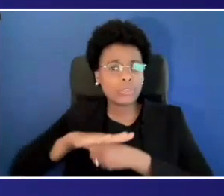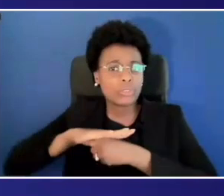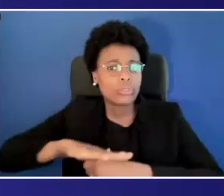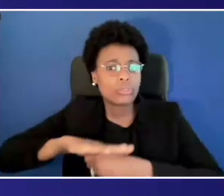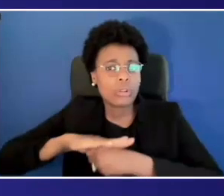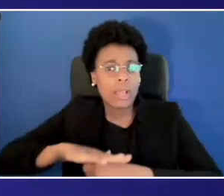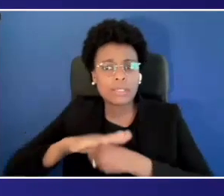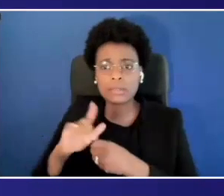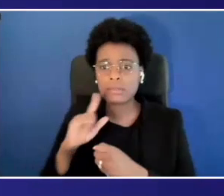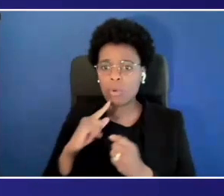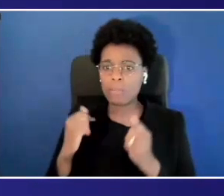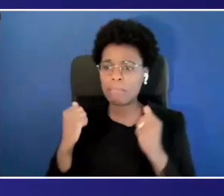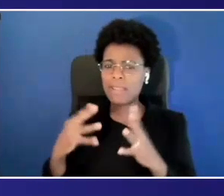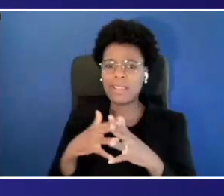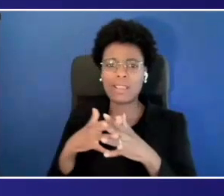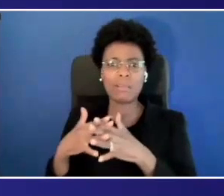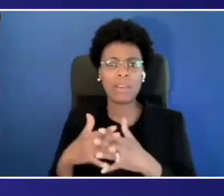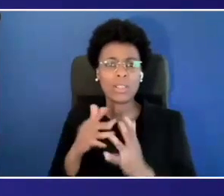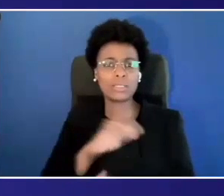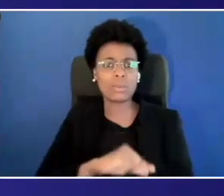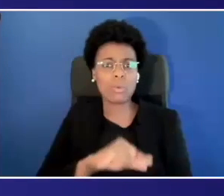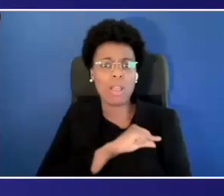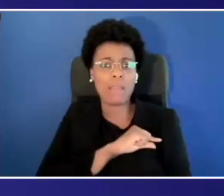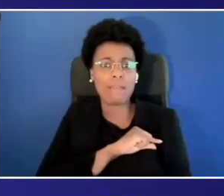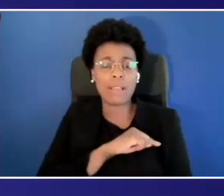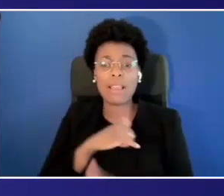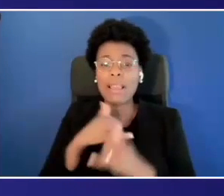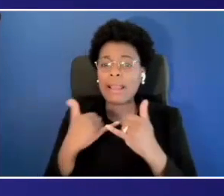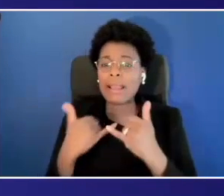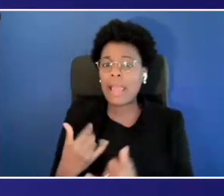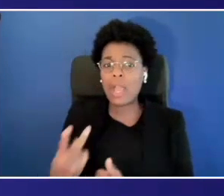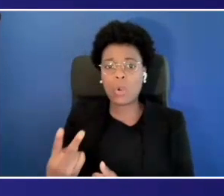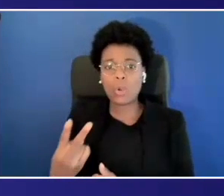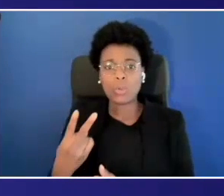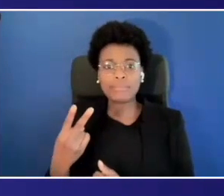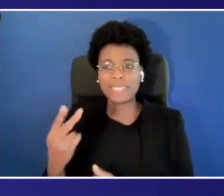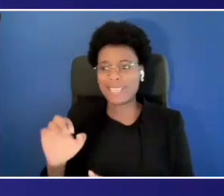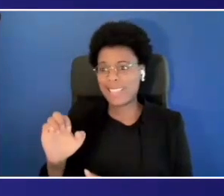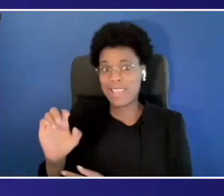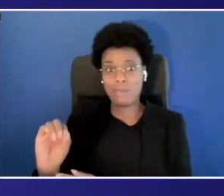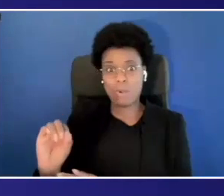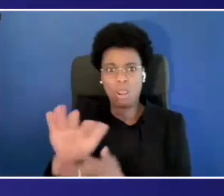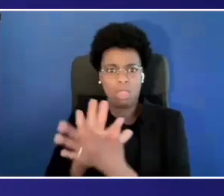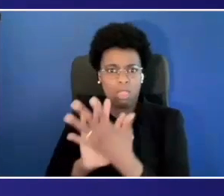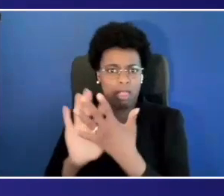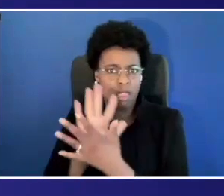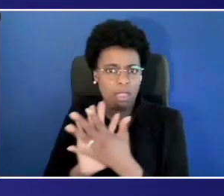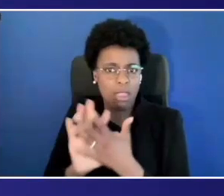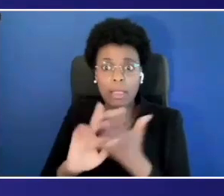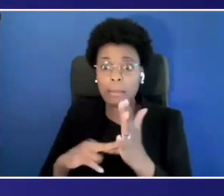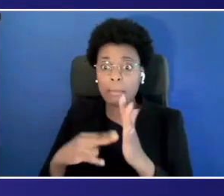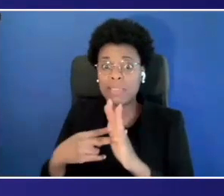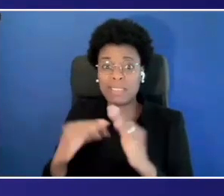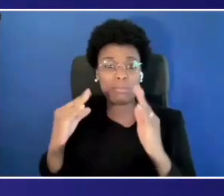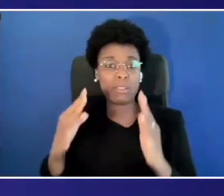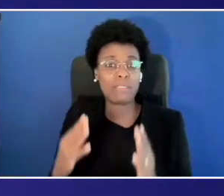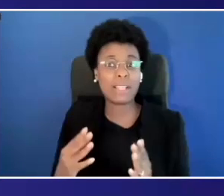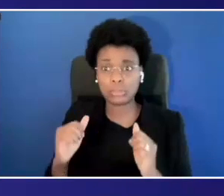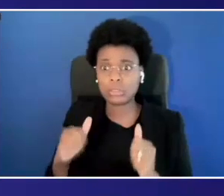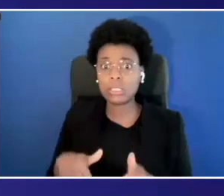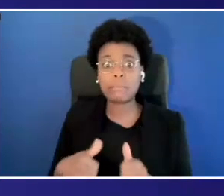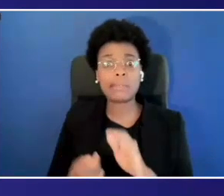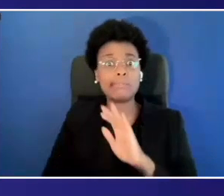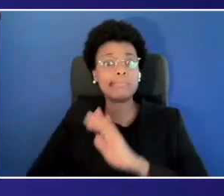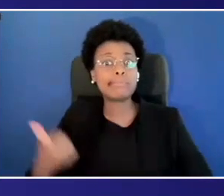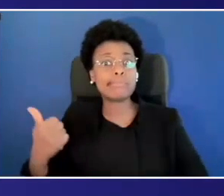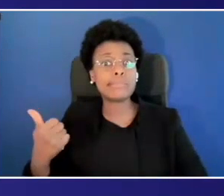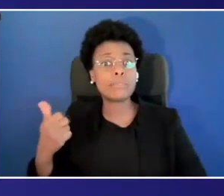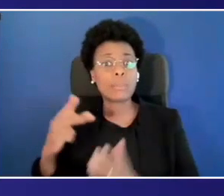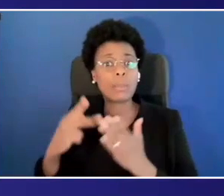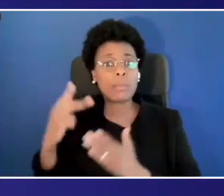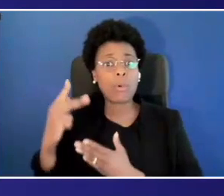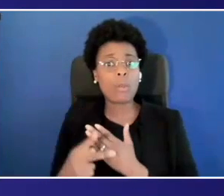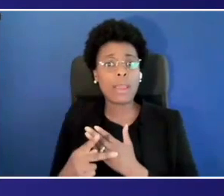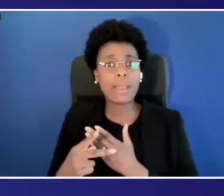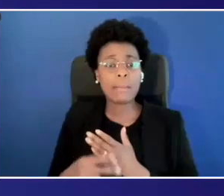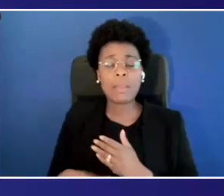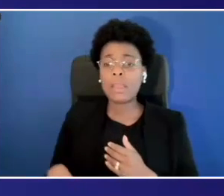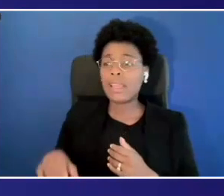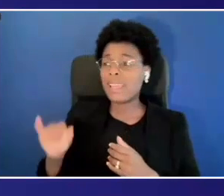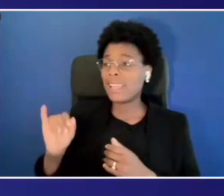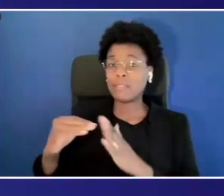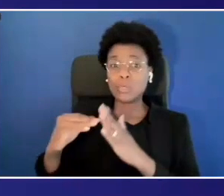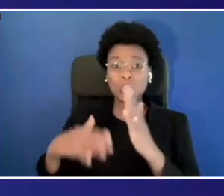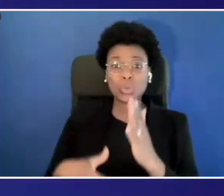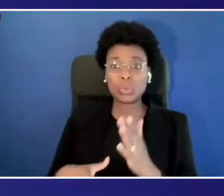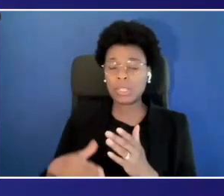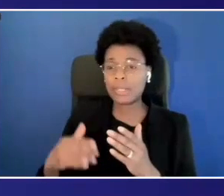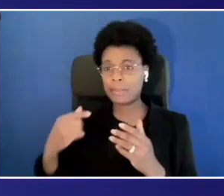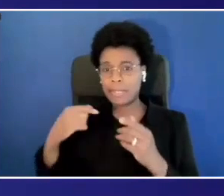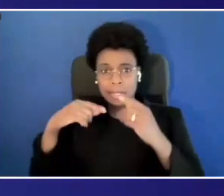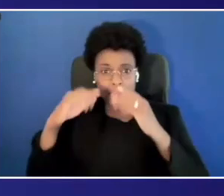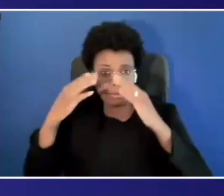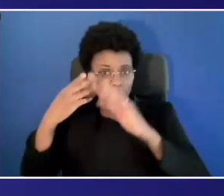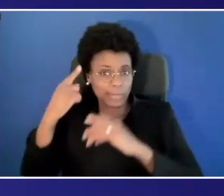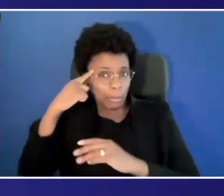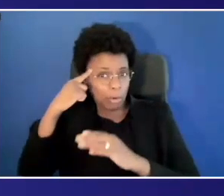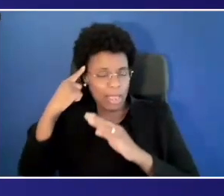But now, with the 2 vague executive order, even professors are at risk of being. What if a student whose brain isn't even fully developed yet decides to peacefully protest on our campus.